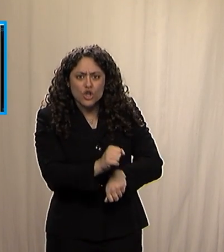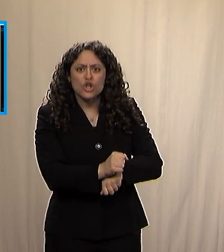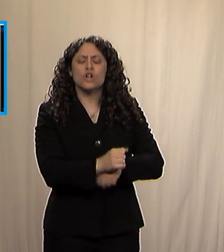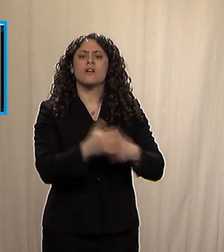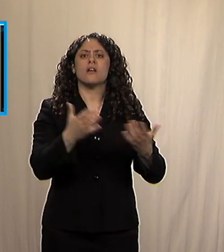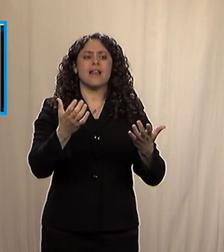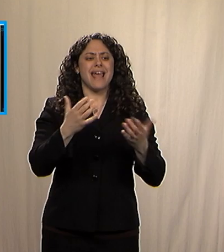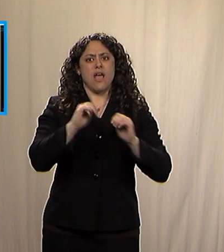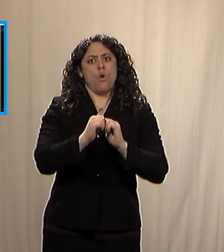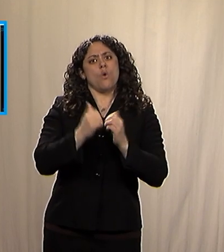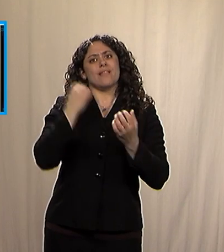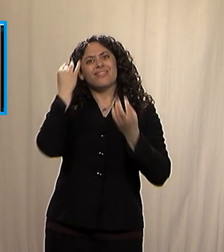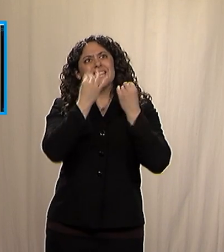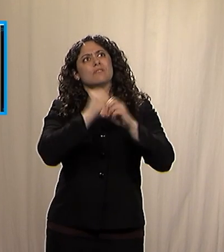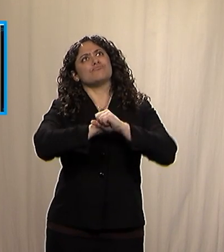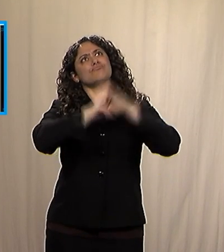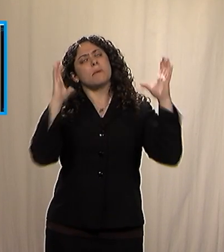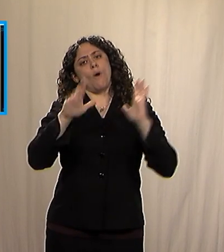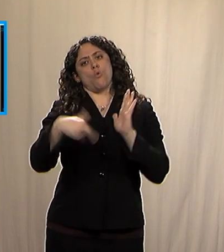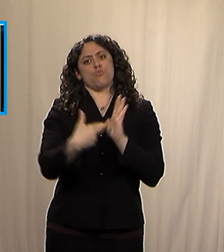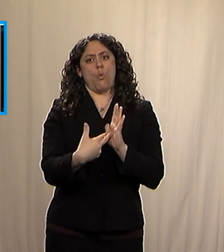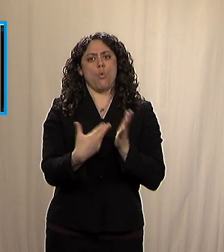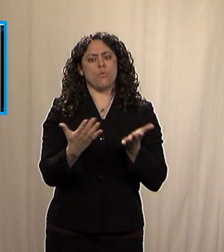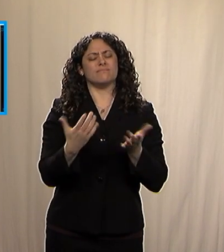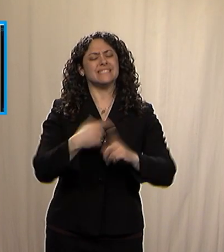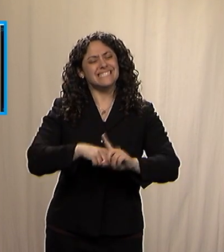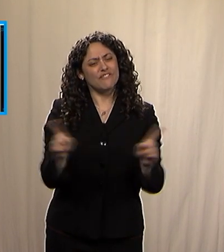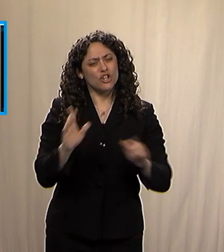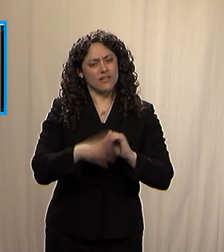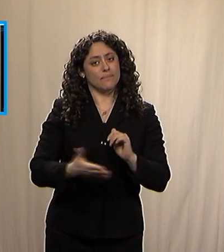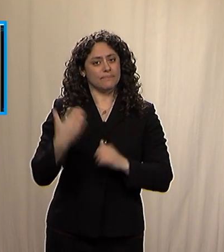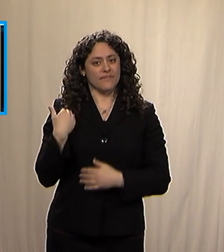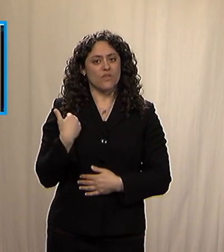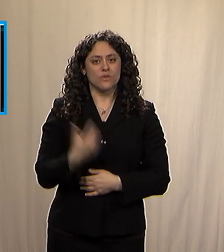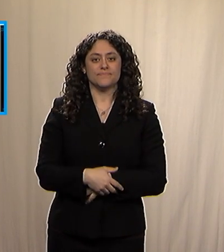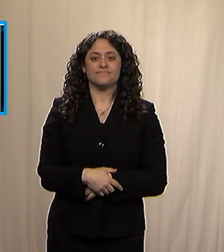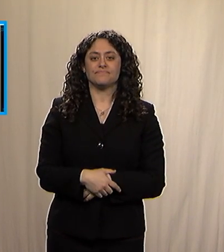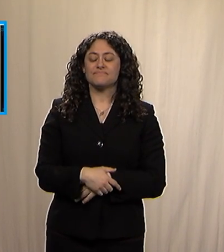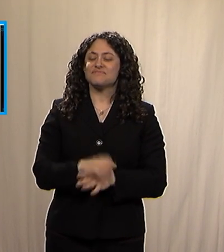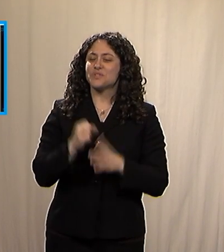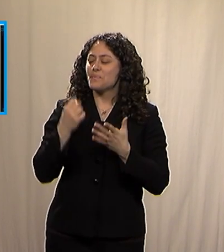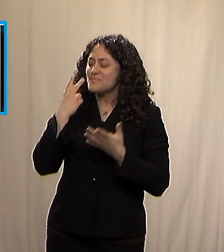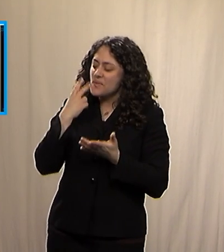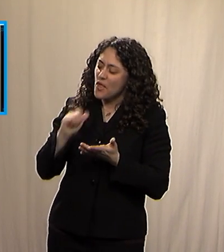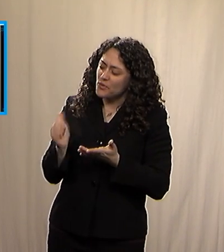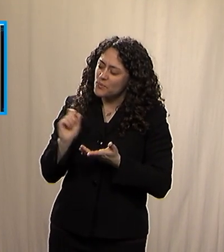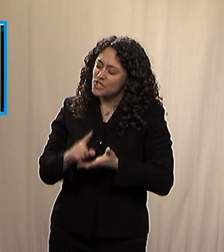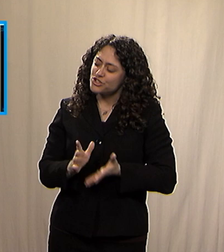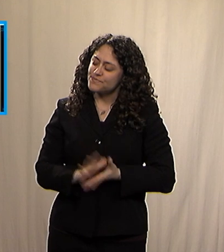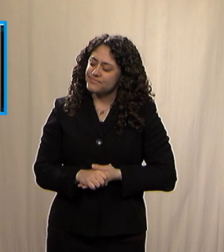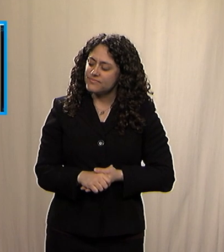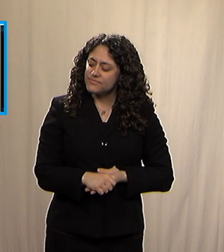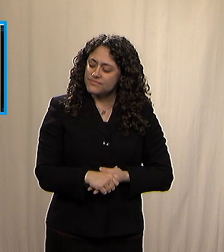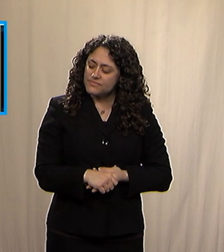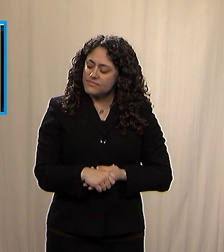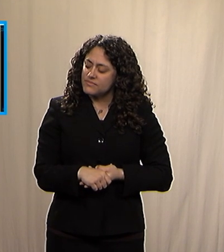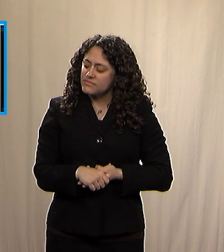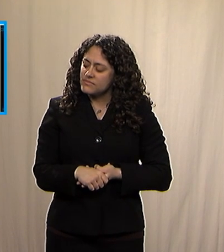in a little different way. So let me see.